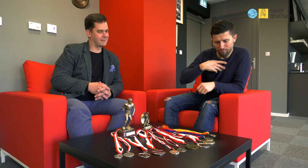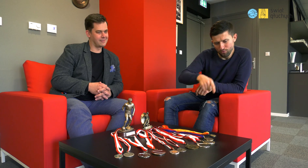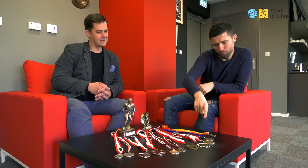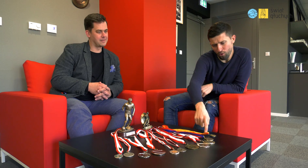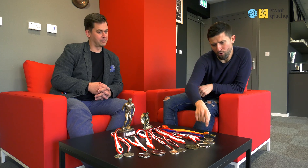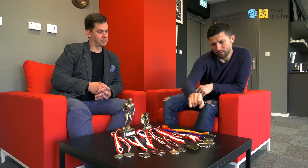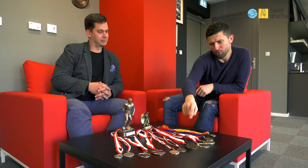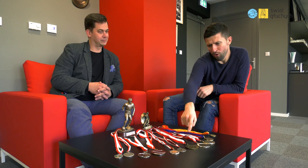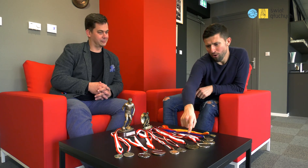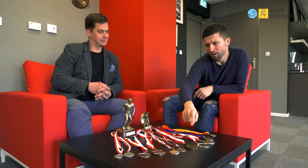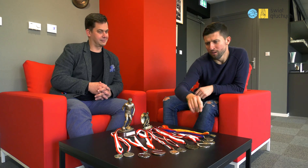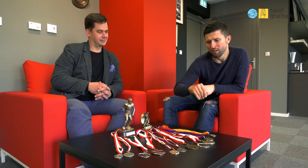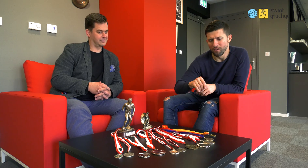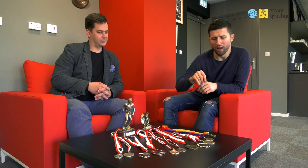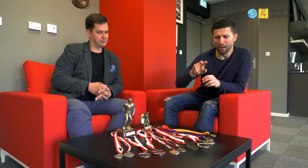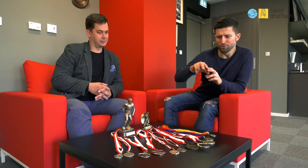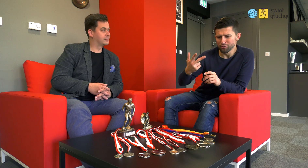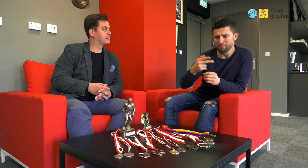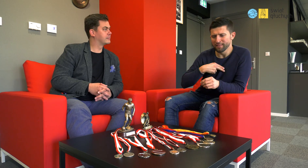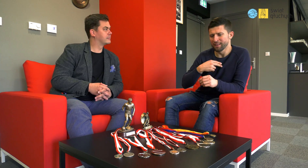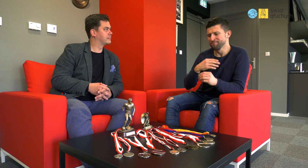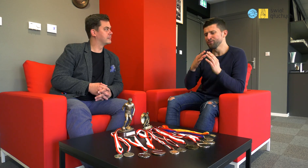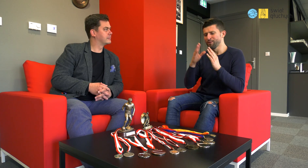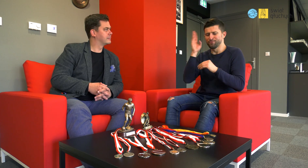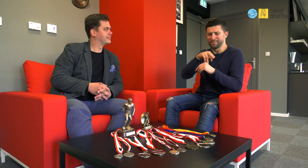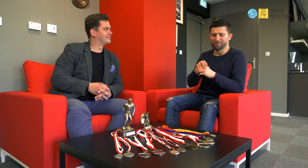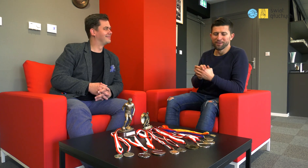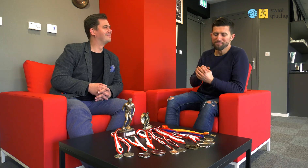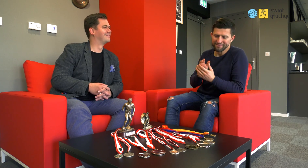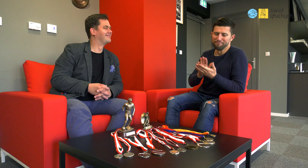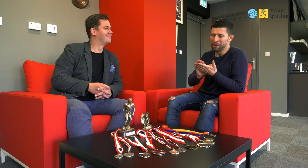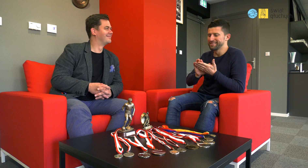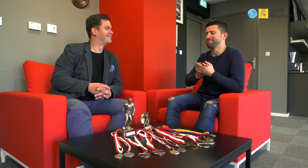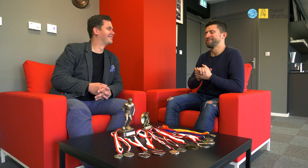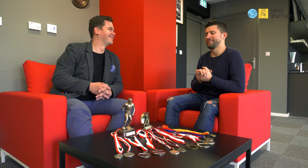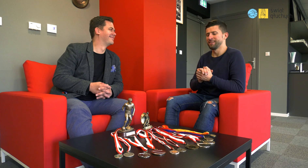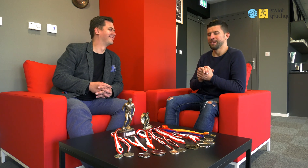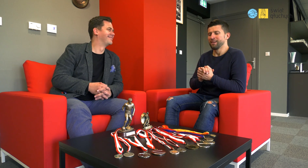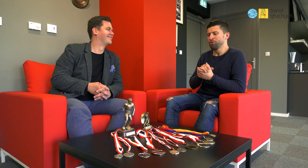These are the 2 medals, and the third was probably left at home. Sorry.